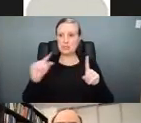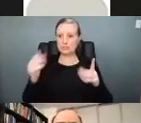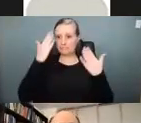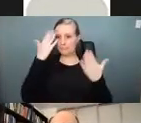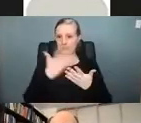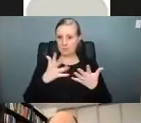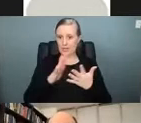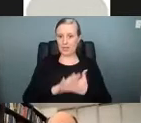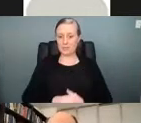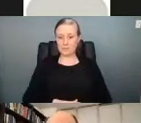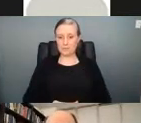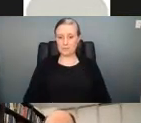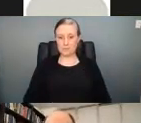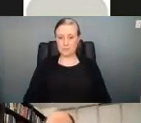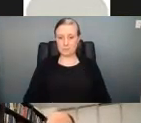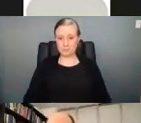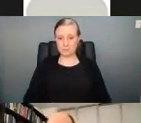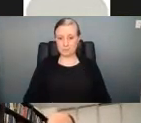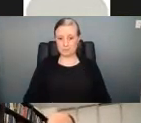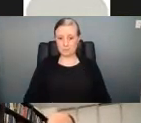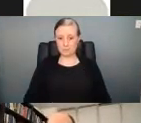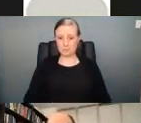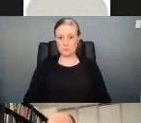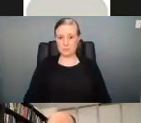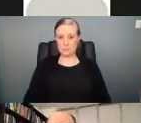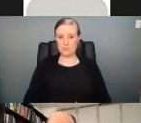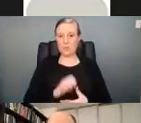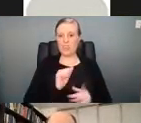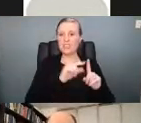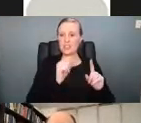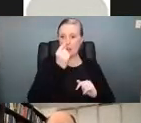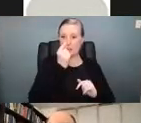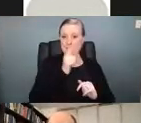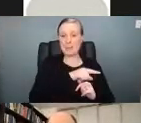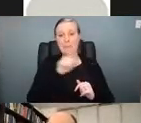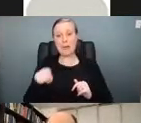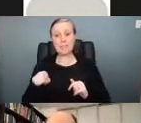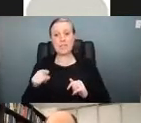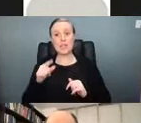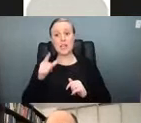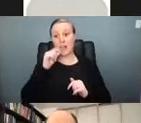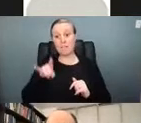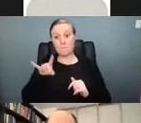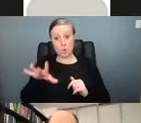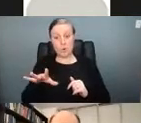Whereas there is less of a gap when we look at affordability, there is a gap in relation